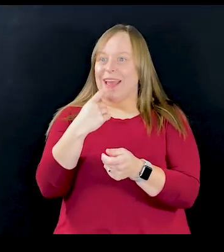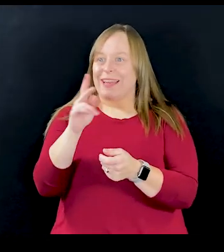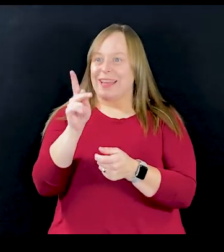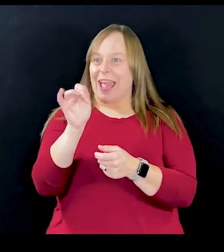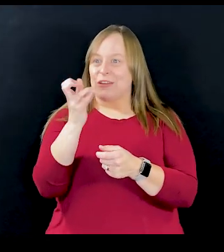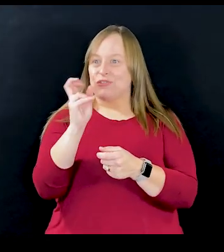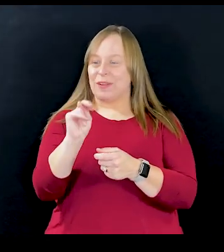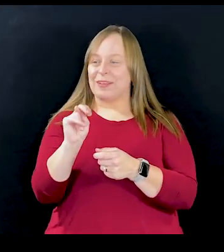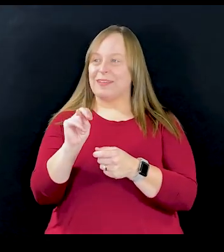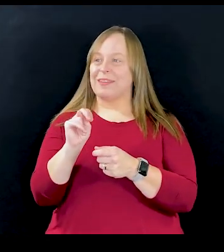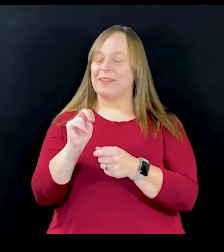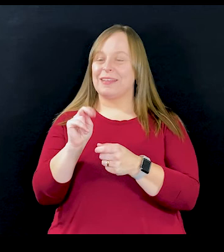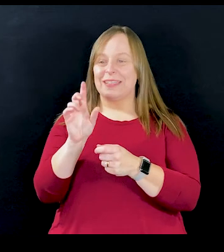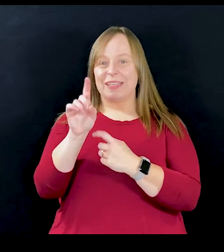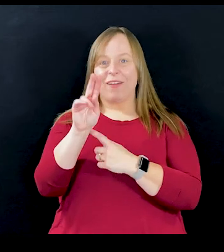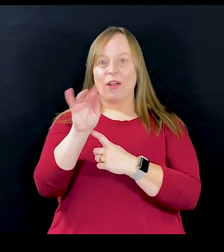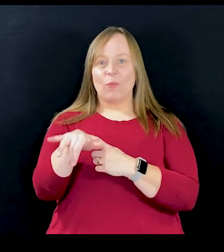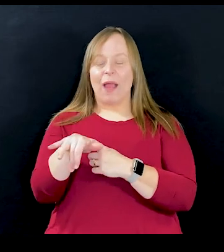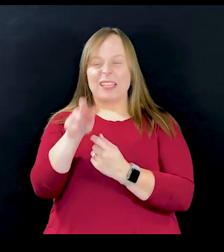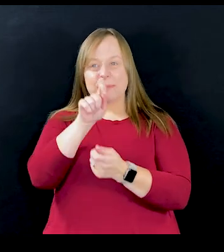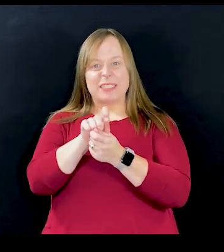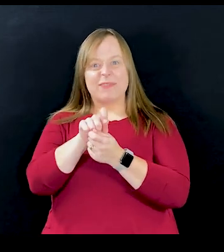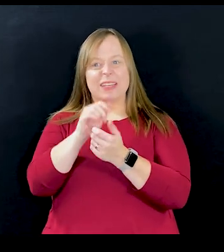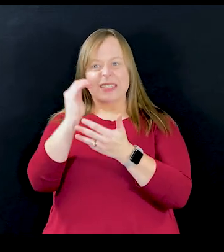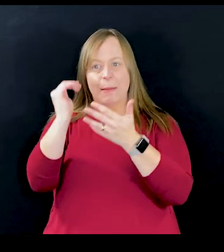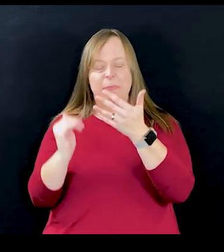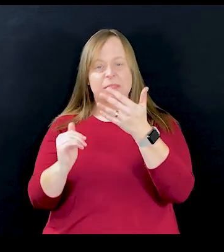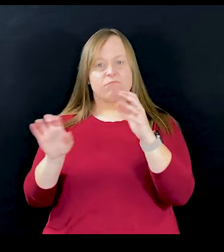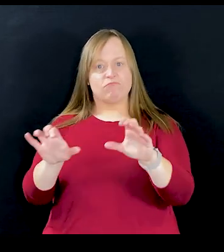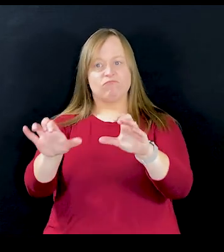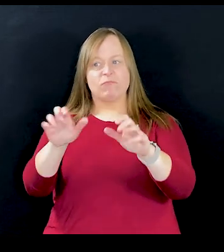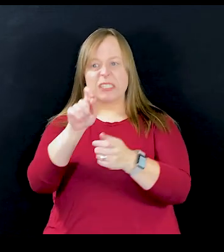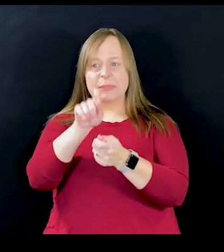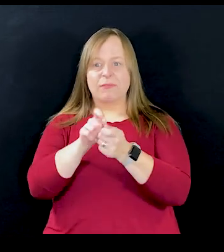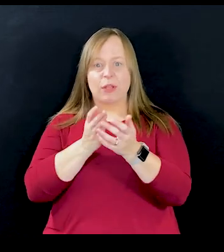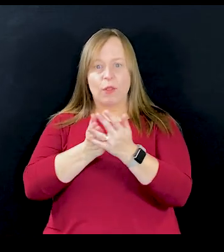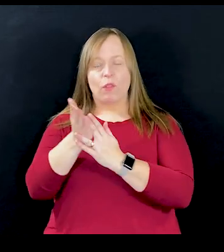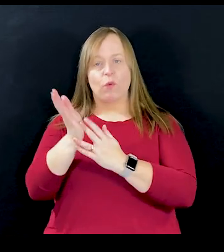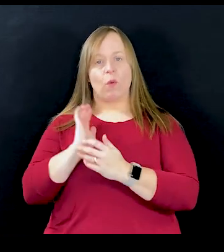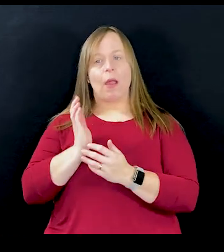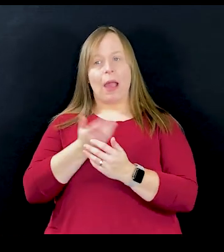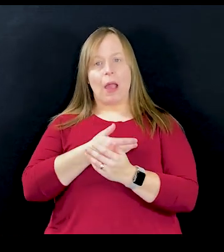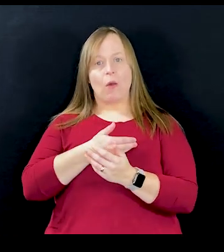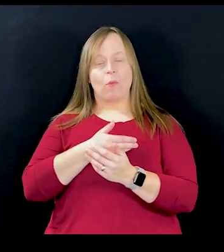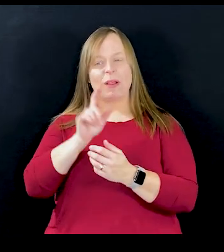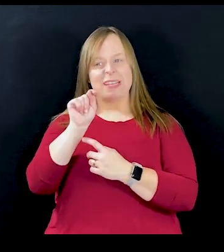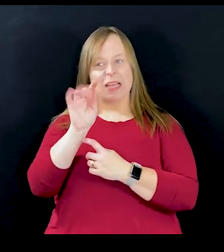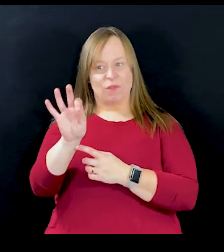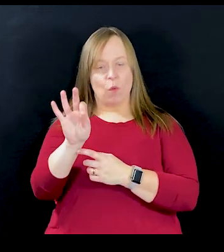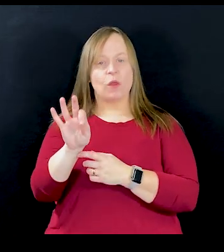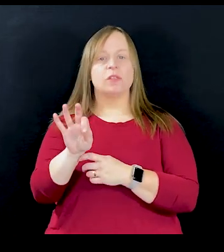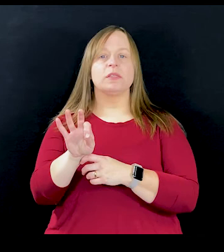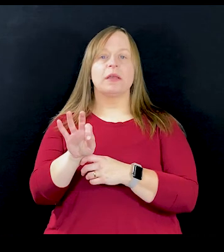Katrin, is that DRNY seeking specific steps to clearly through one of our tasks forces